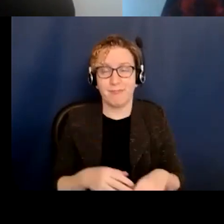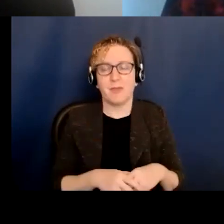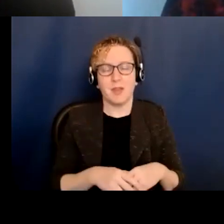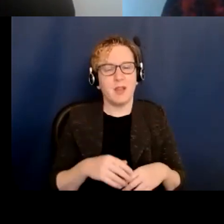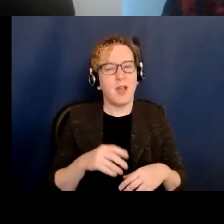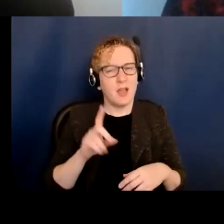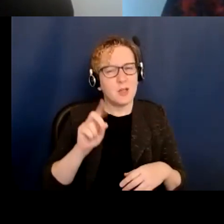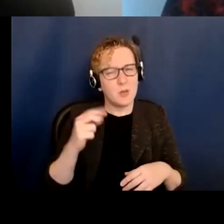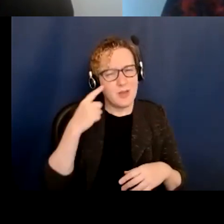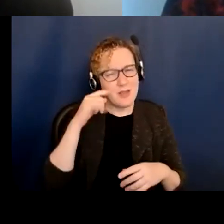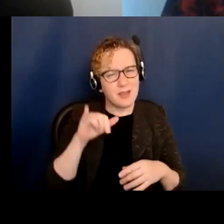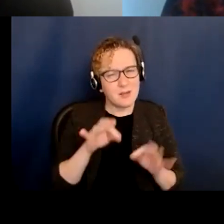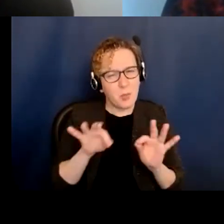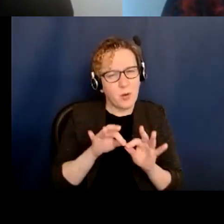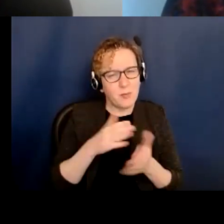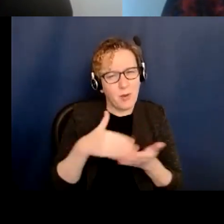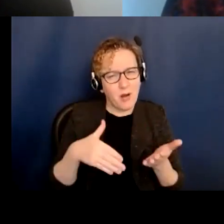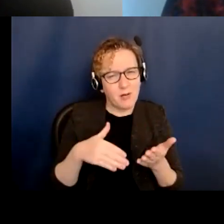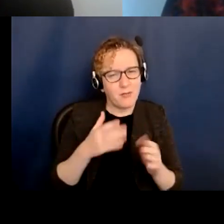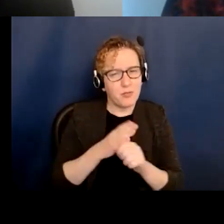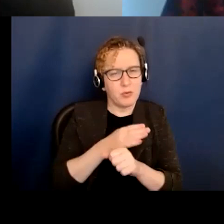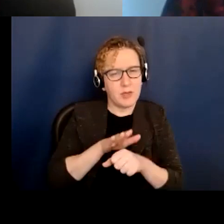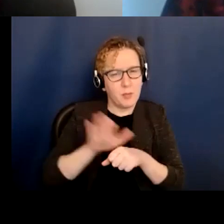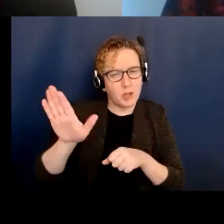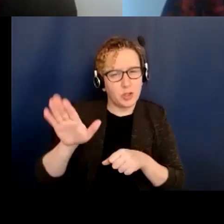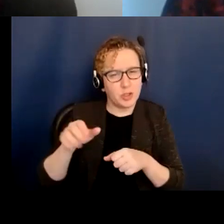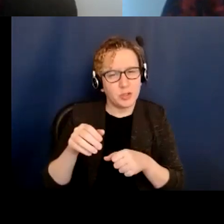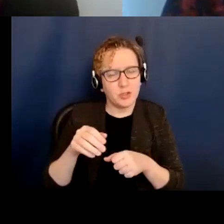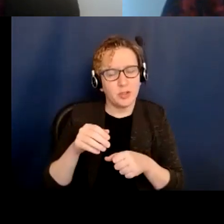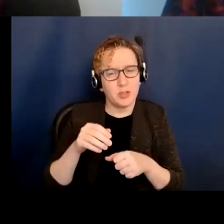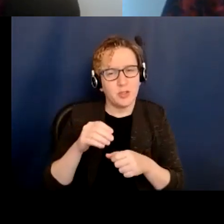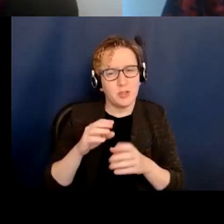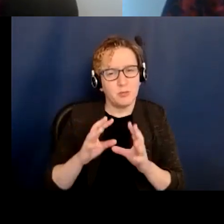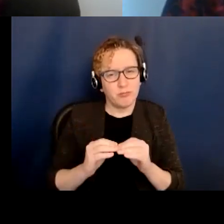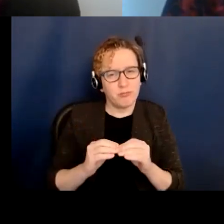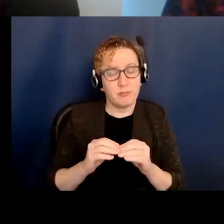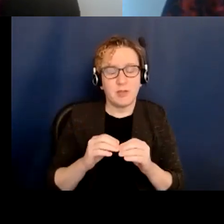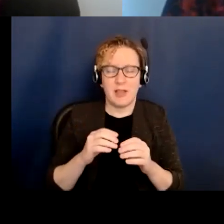That is important in the process for students is to help them to have a realistic expectation